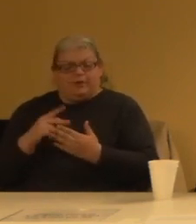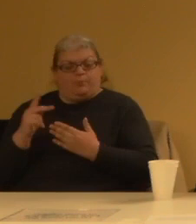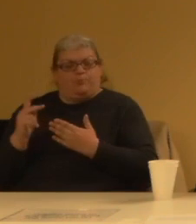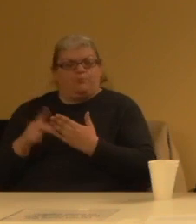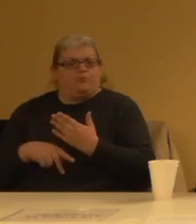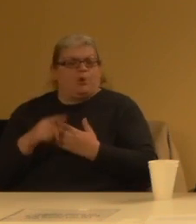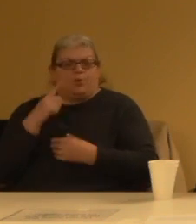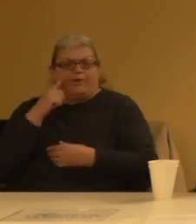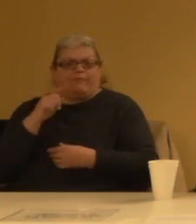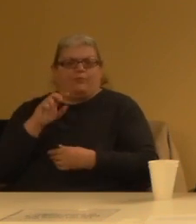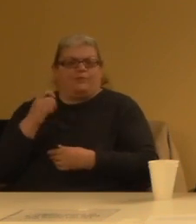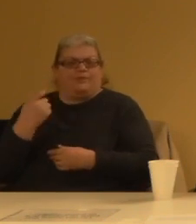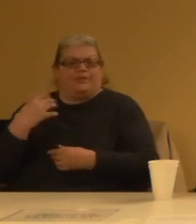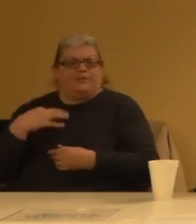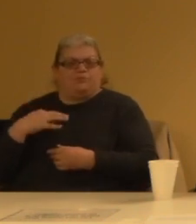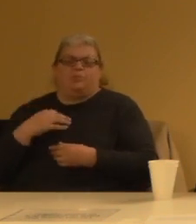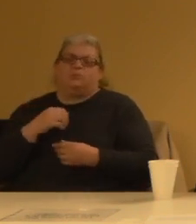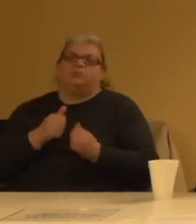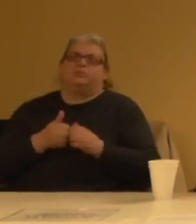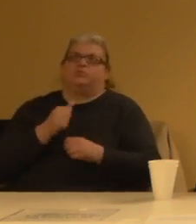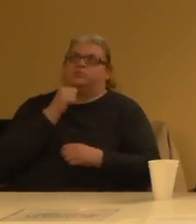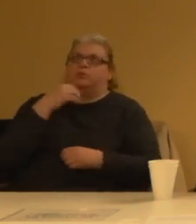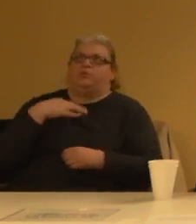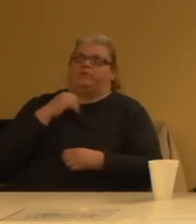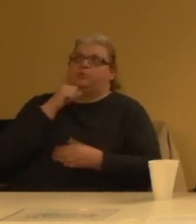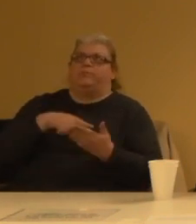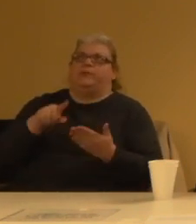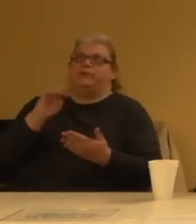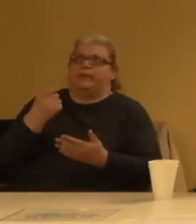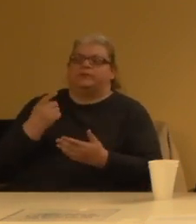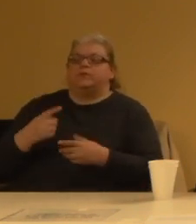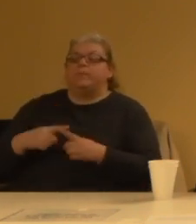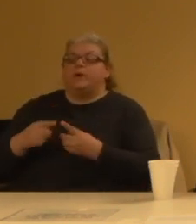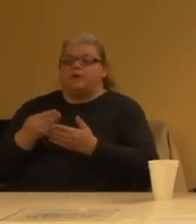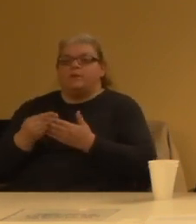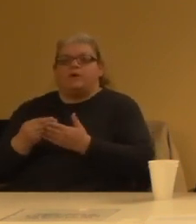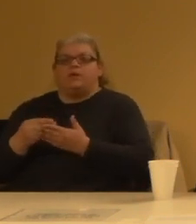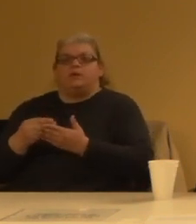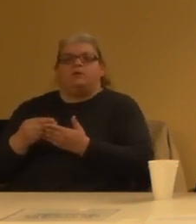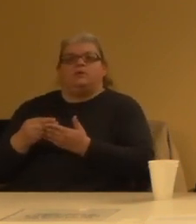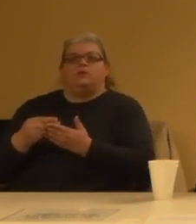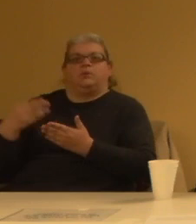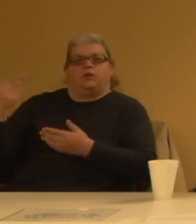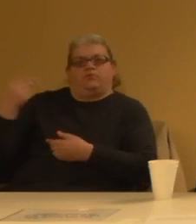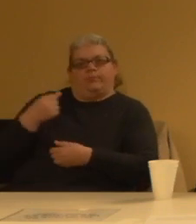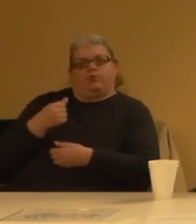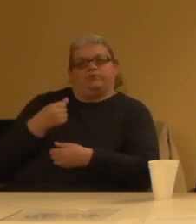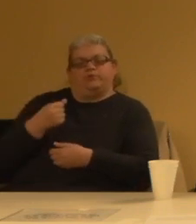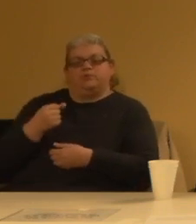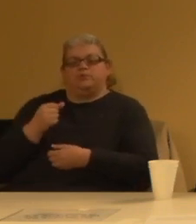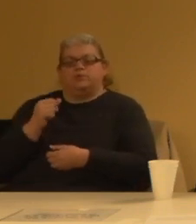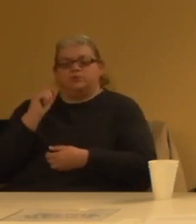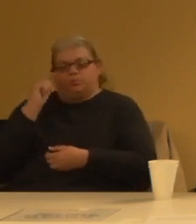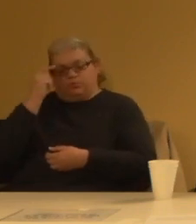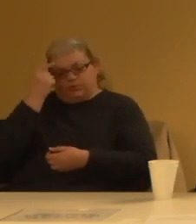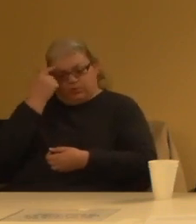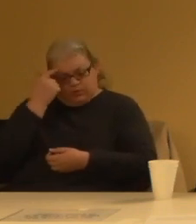well most of us nonprofits don't pay taxes. But you got the money reimbursed so the government led you to do what it wanted you to do,